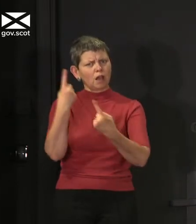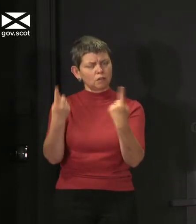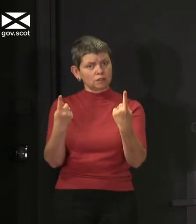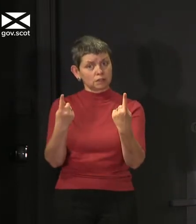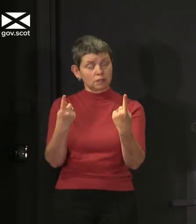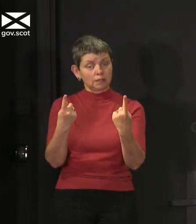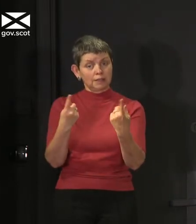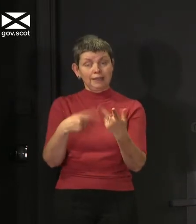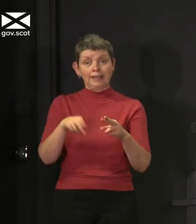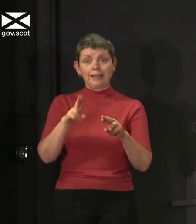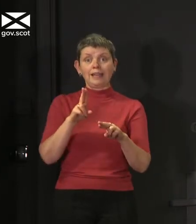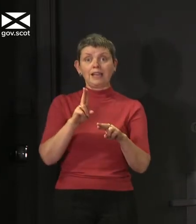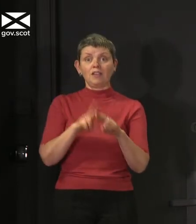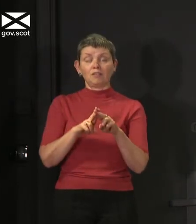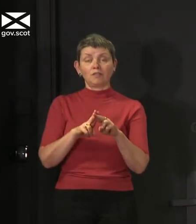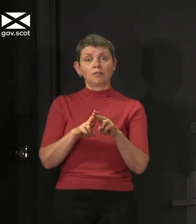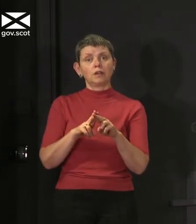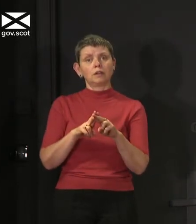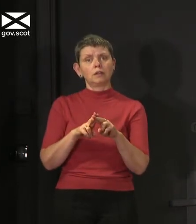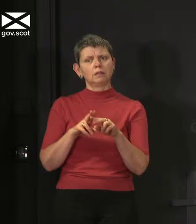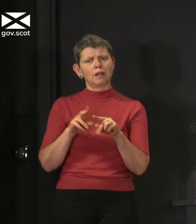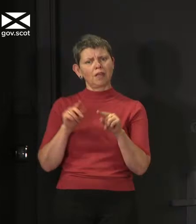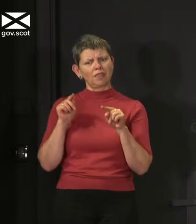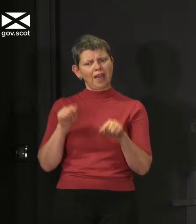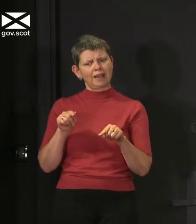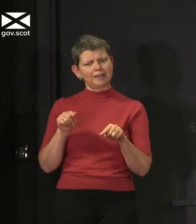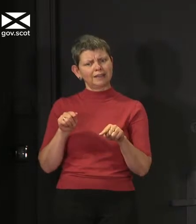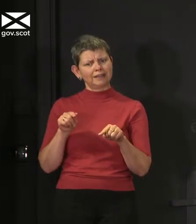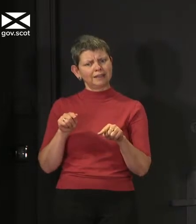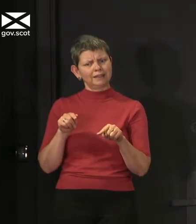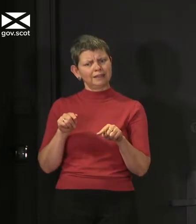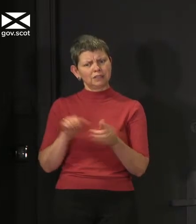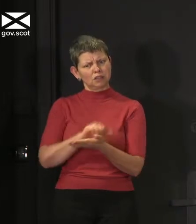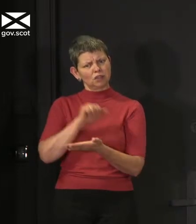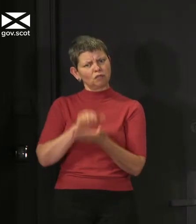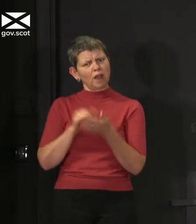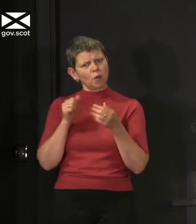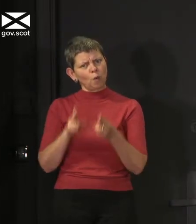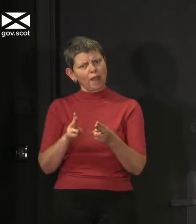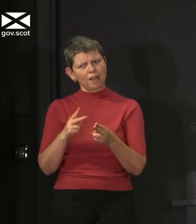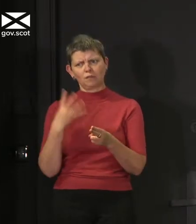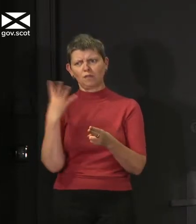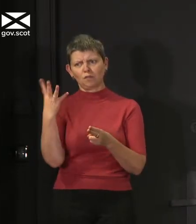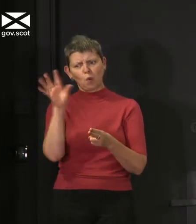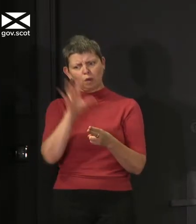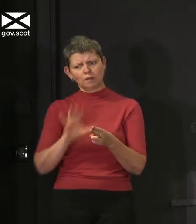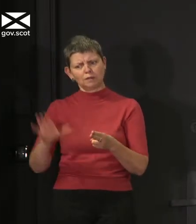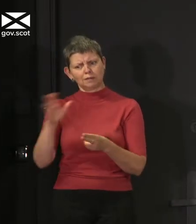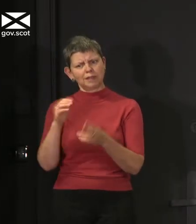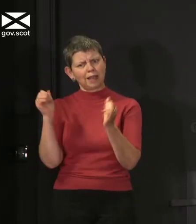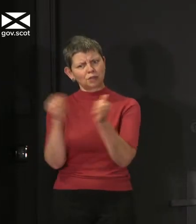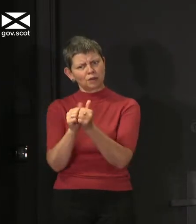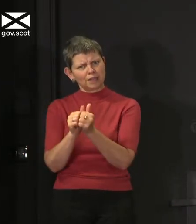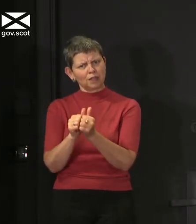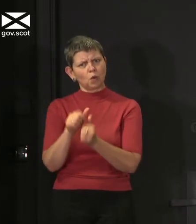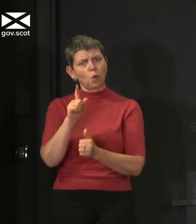is an acceptable basis for four nations discussion, or whether it would have been better in a